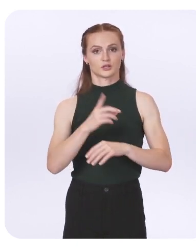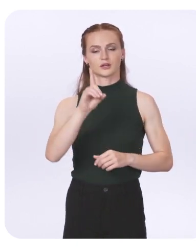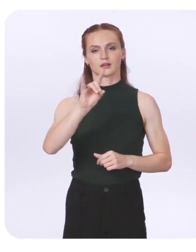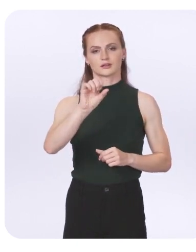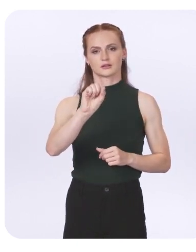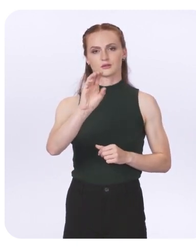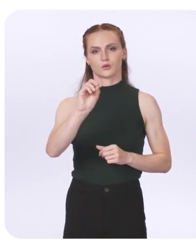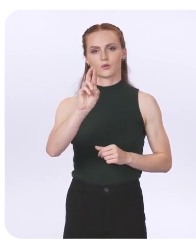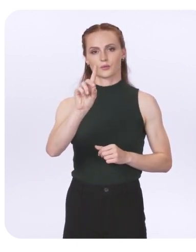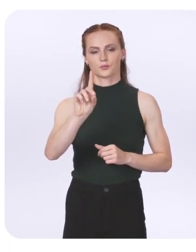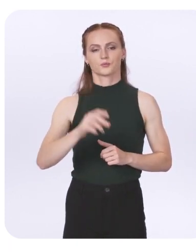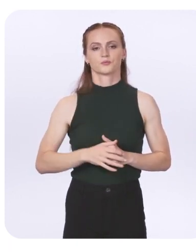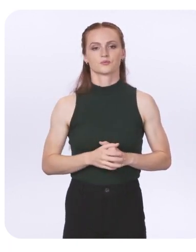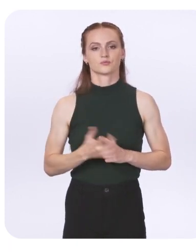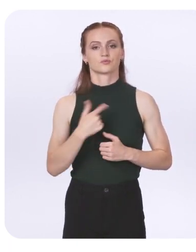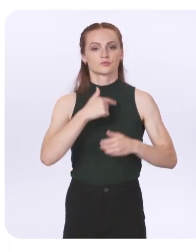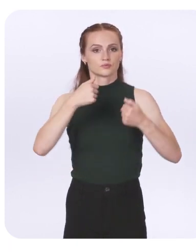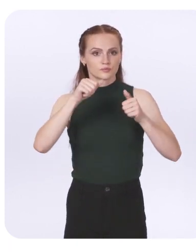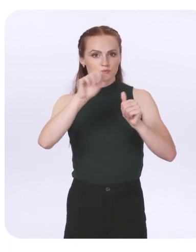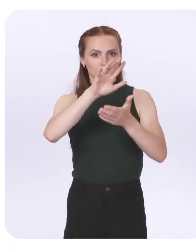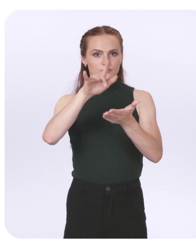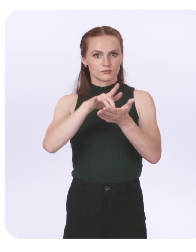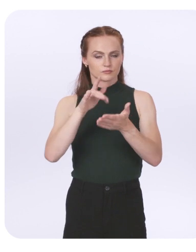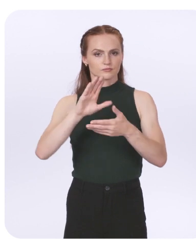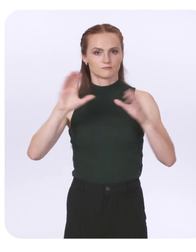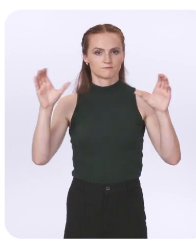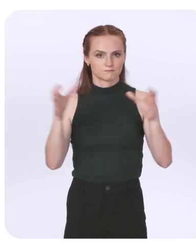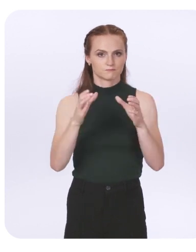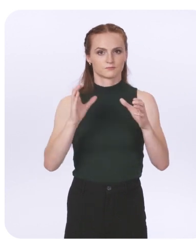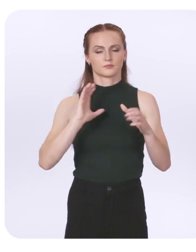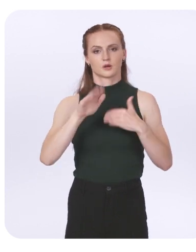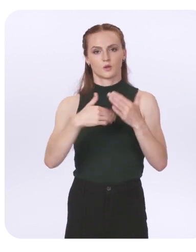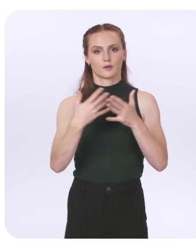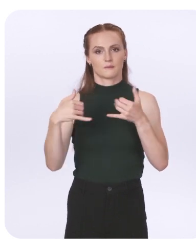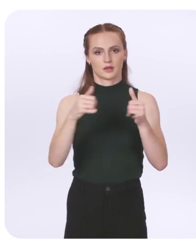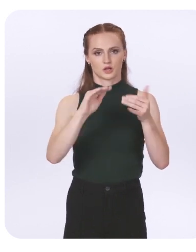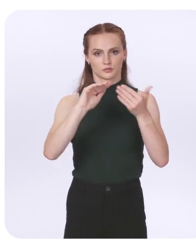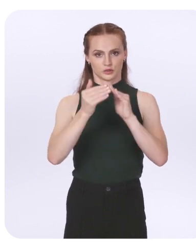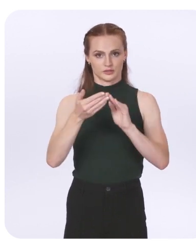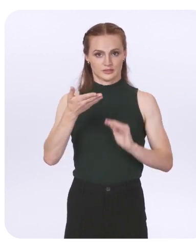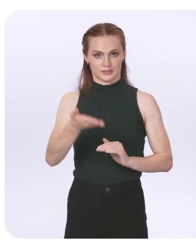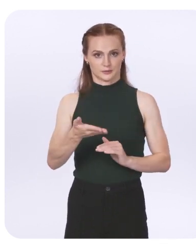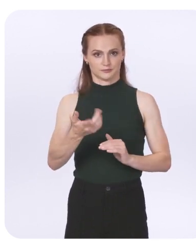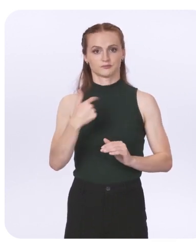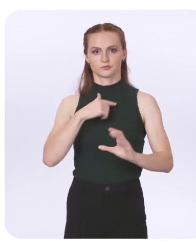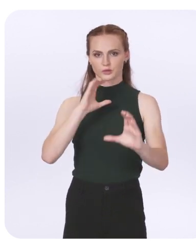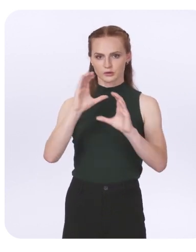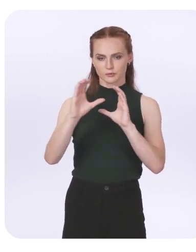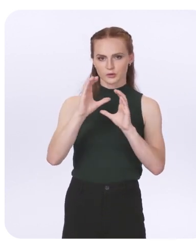We try to centralize our player community there, we communicate with our players and we get other feedback.